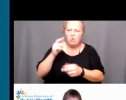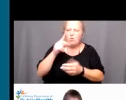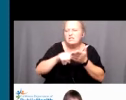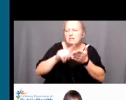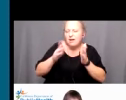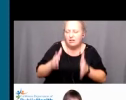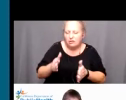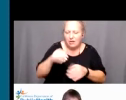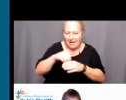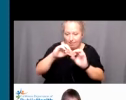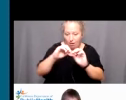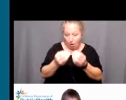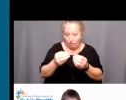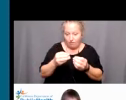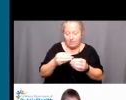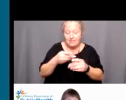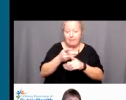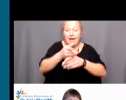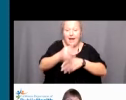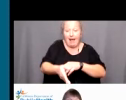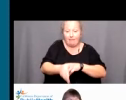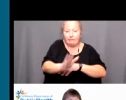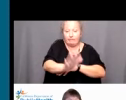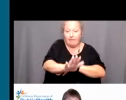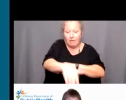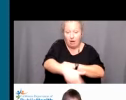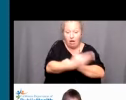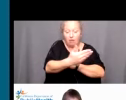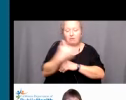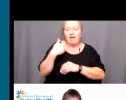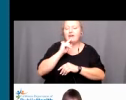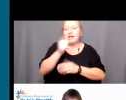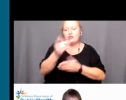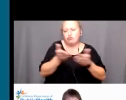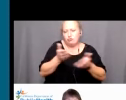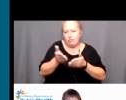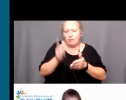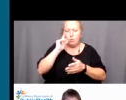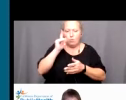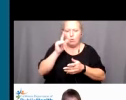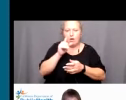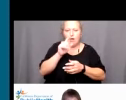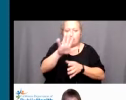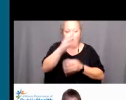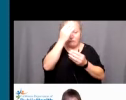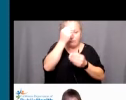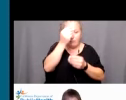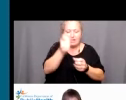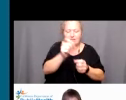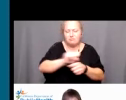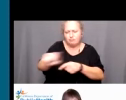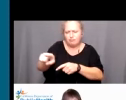and then outside of those working hours, you will get an answering service that will transmit your information. So we try to make it